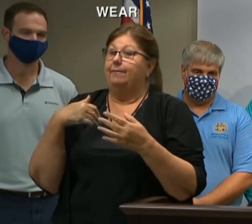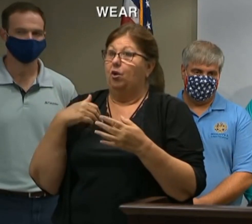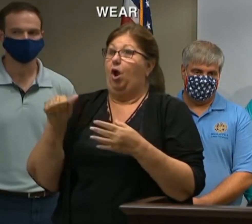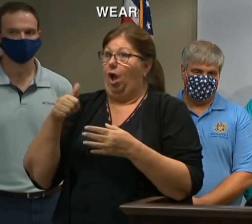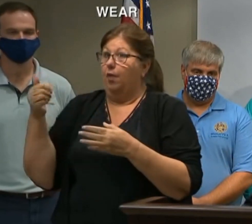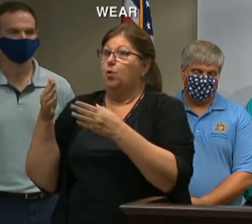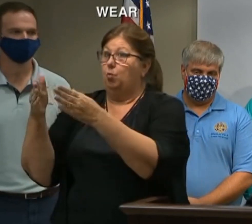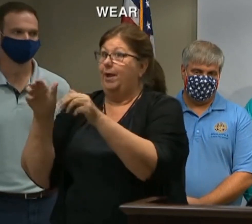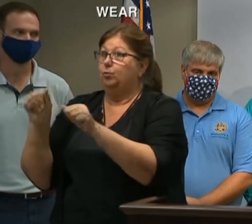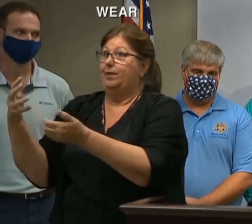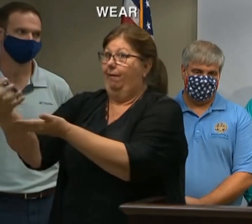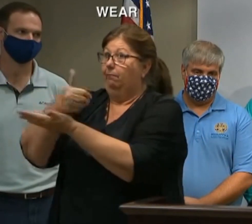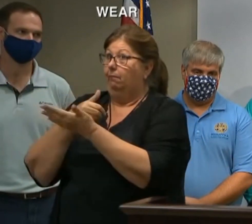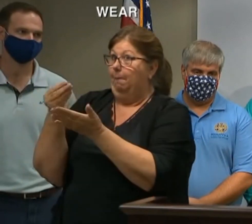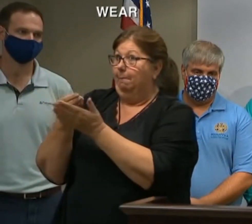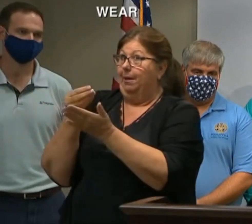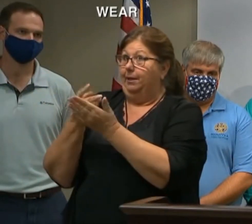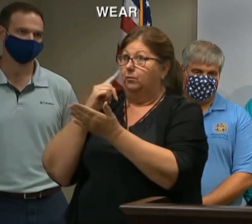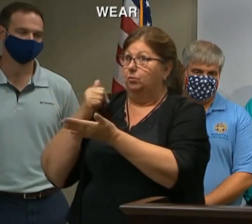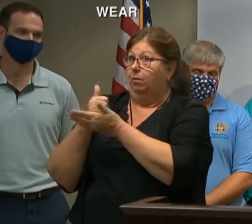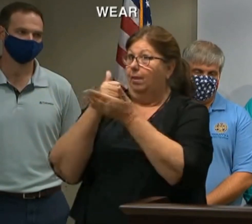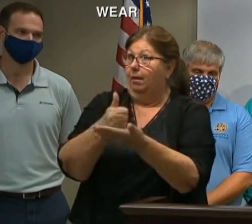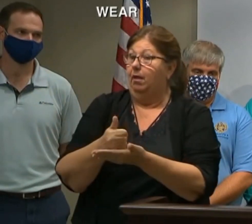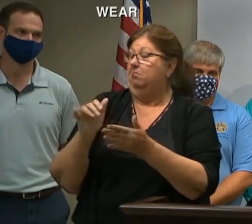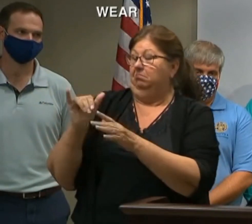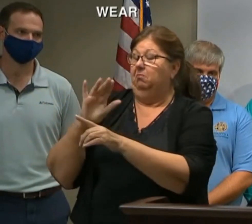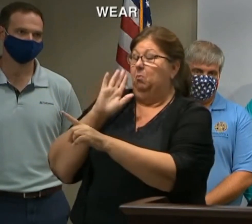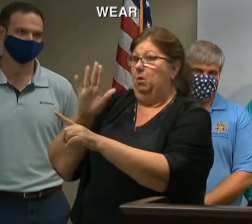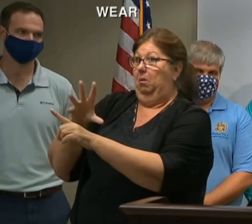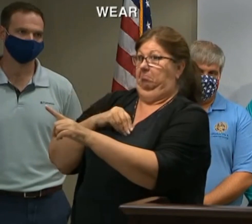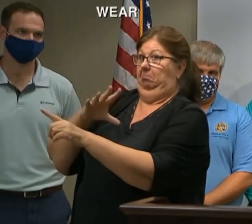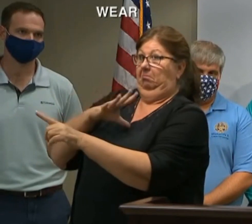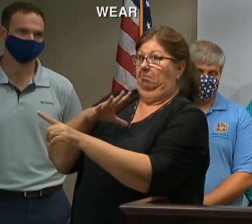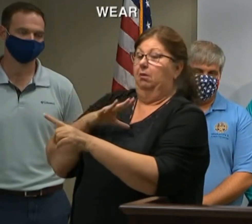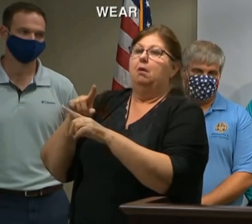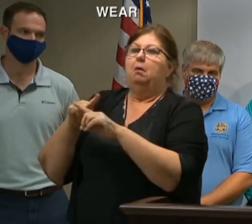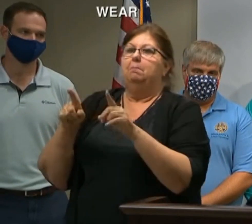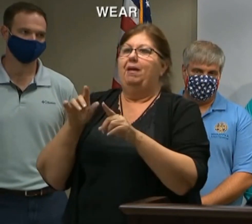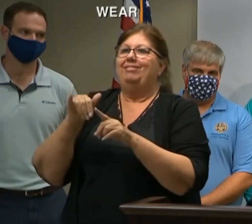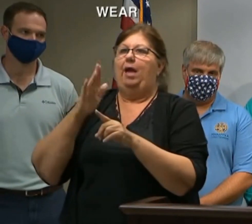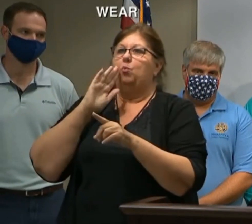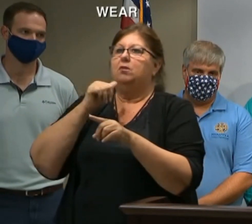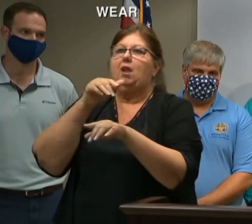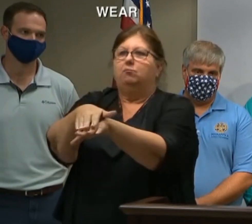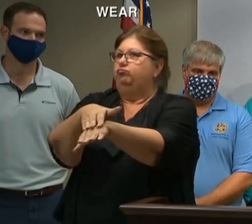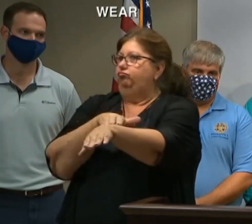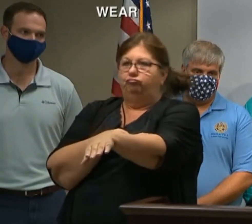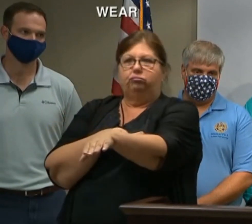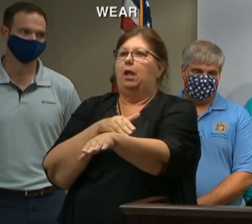be recouped that we'll look at that of course but that is not going to impede the progress that needs to be made